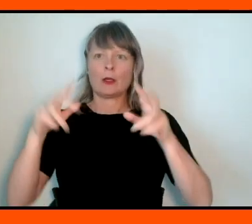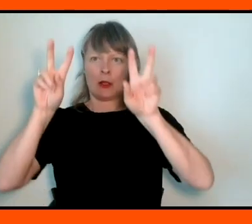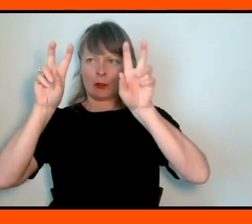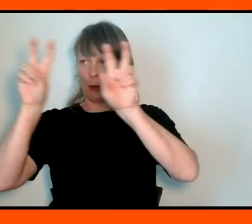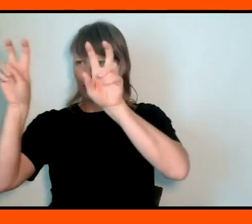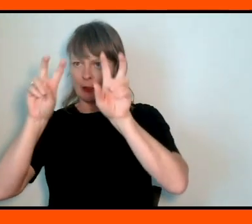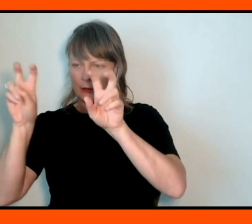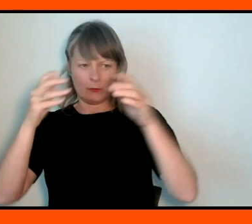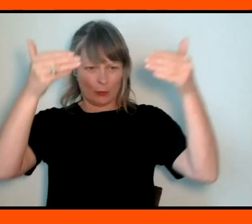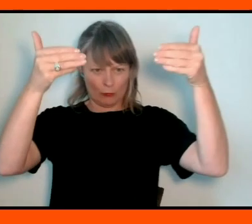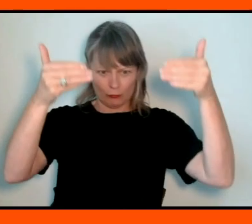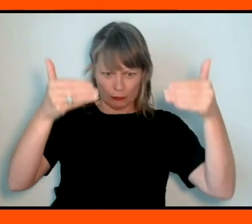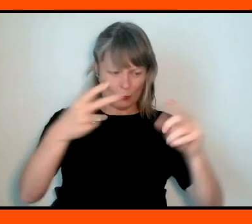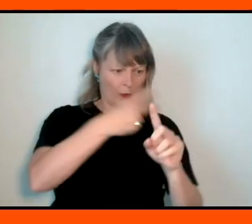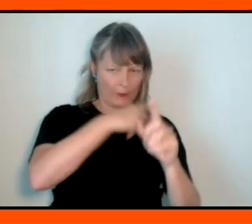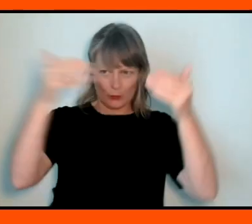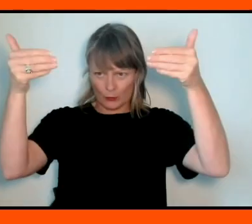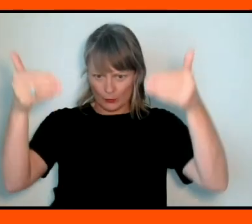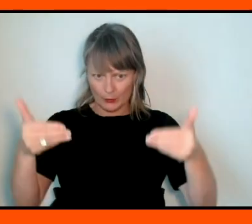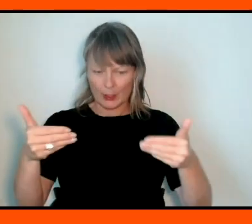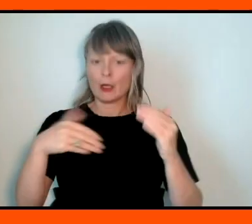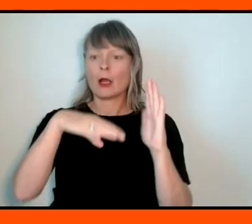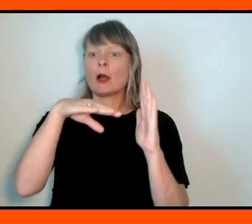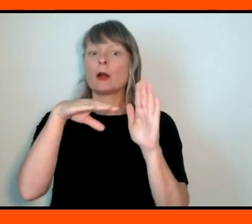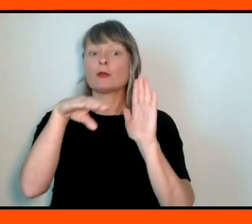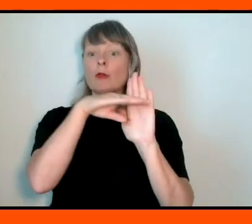Our criteria is based on guidance from the United Nations